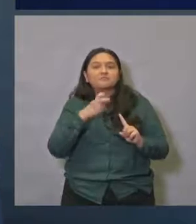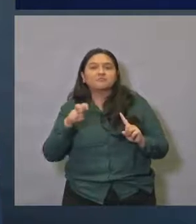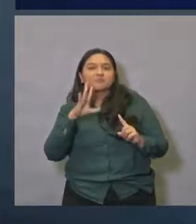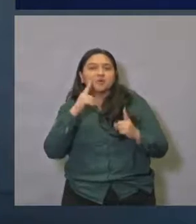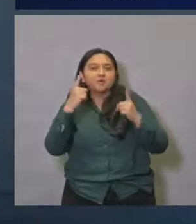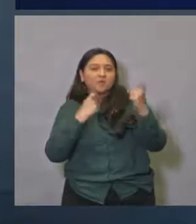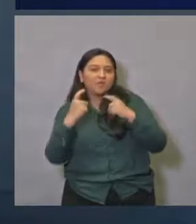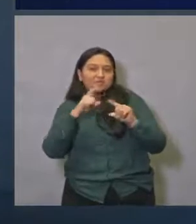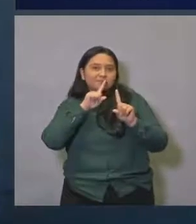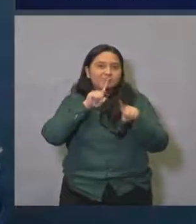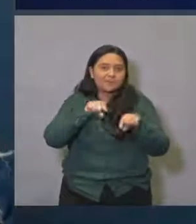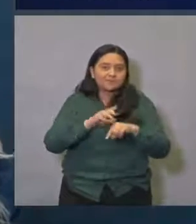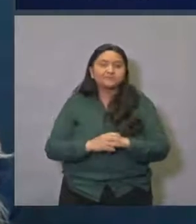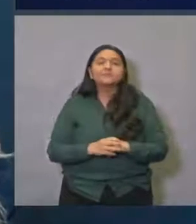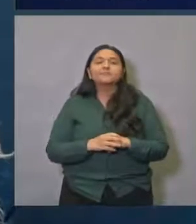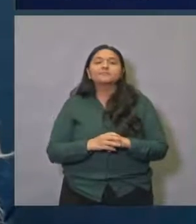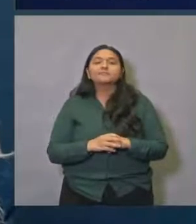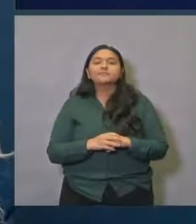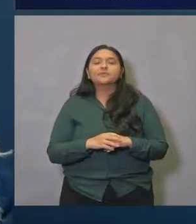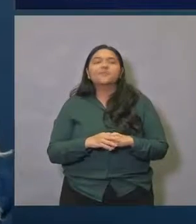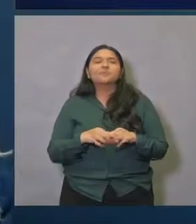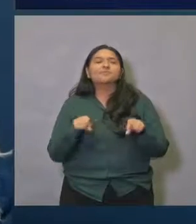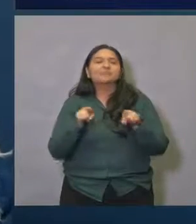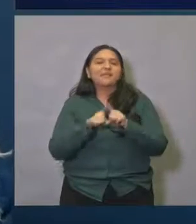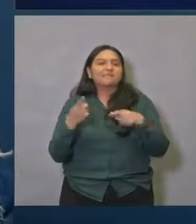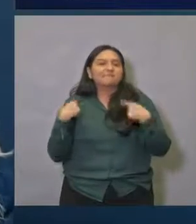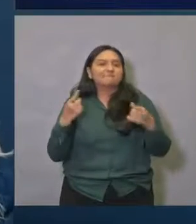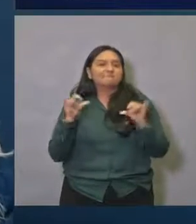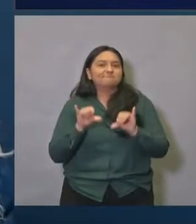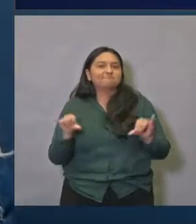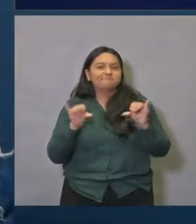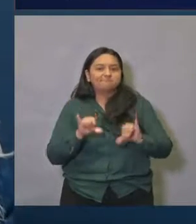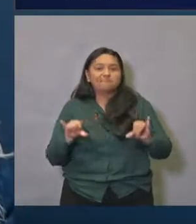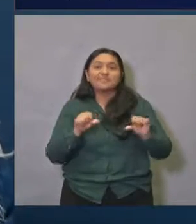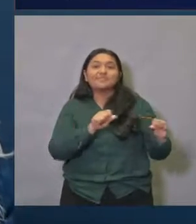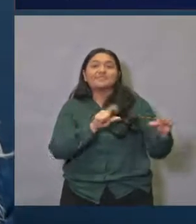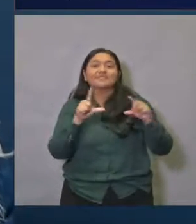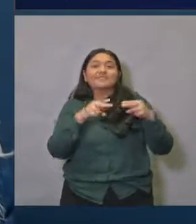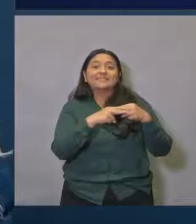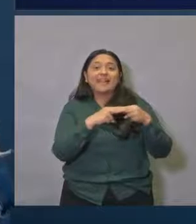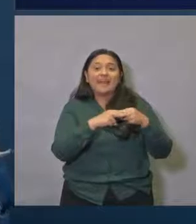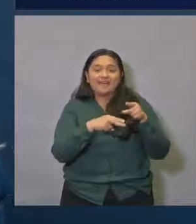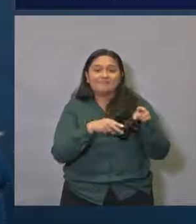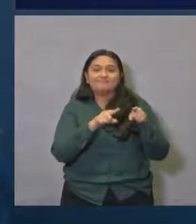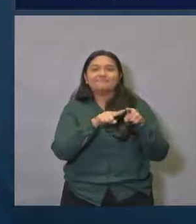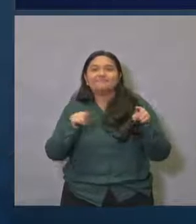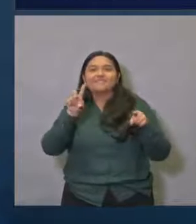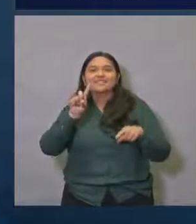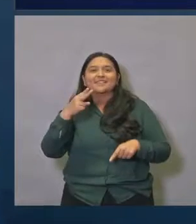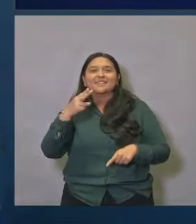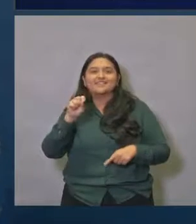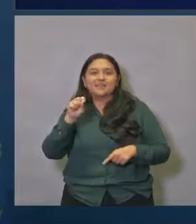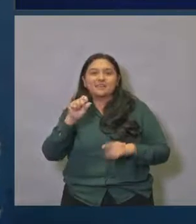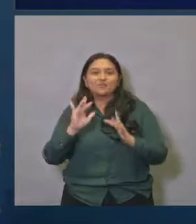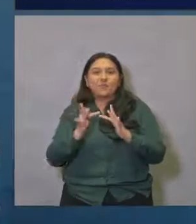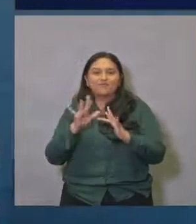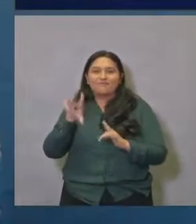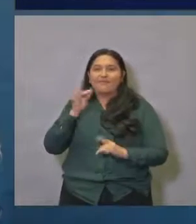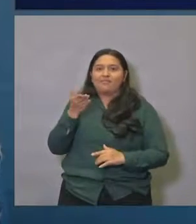TIME FOR QUESTIONS -- TURN IT